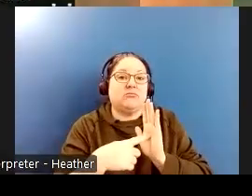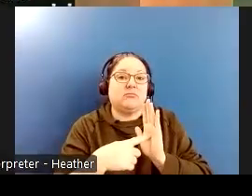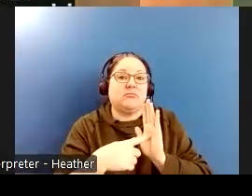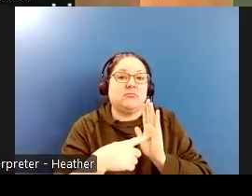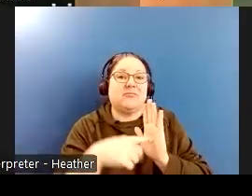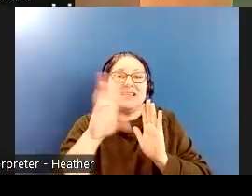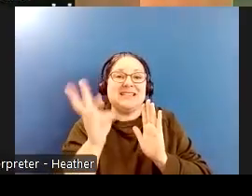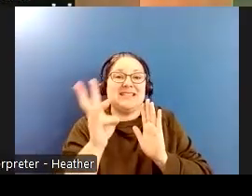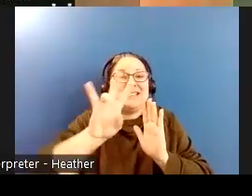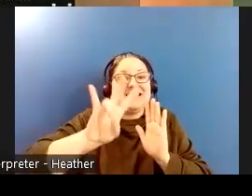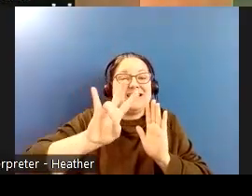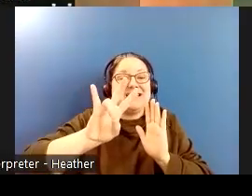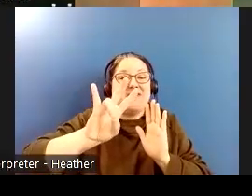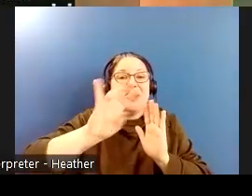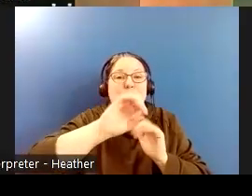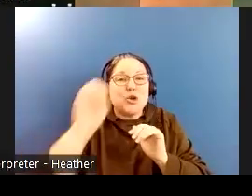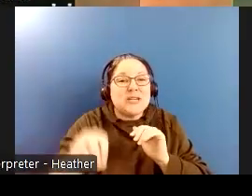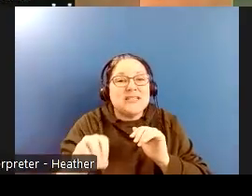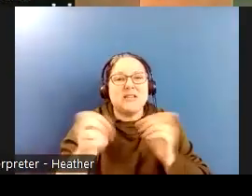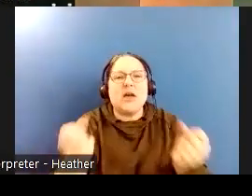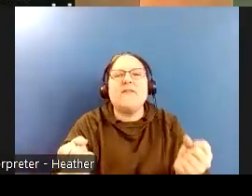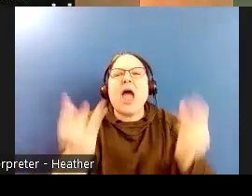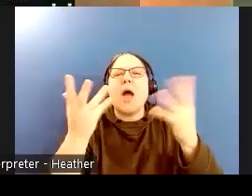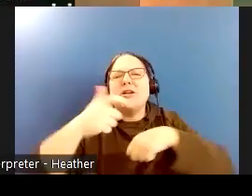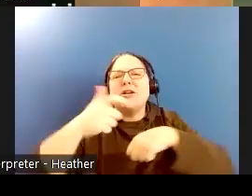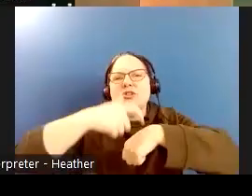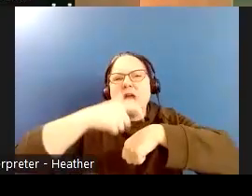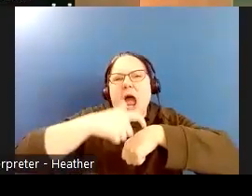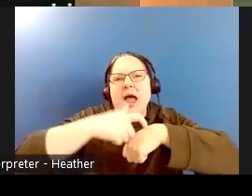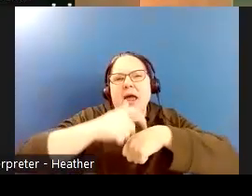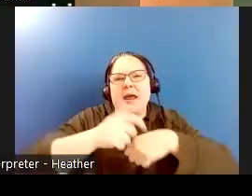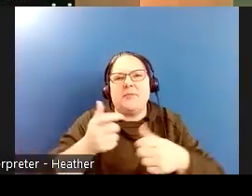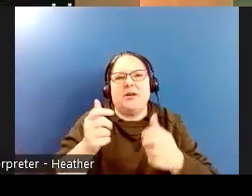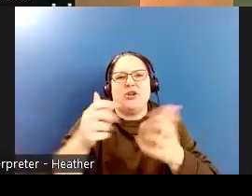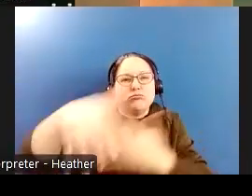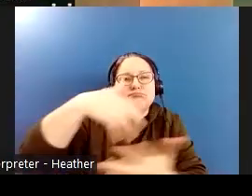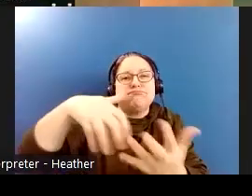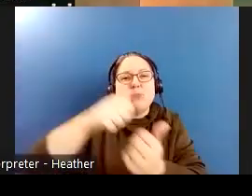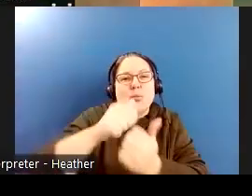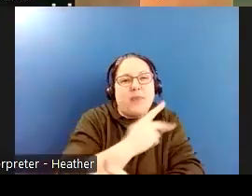of the variance of how much time, uh, residents spent with patients. The other thing to note was